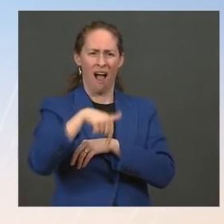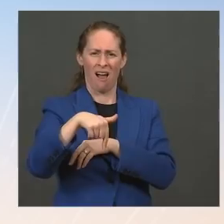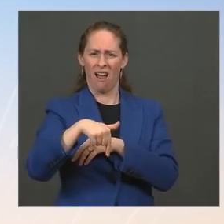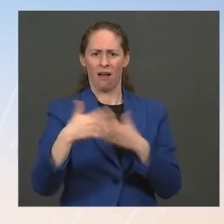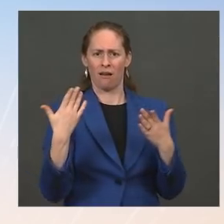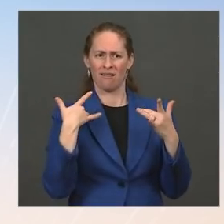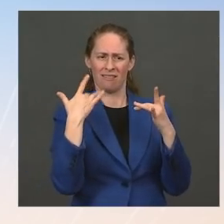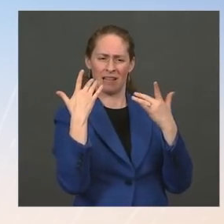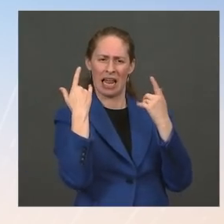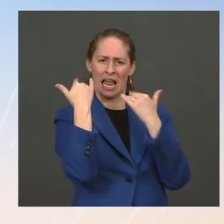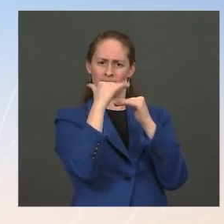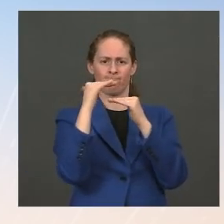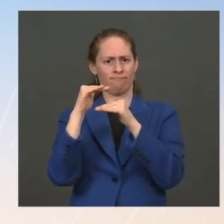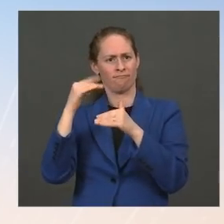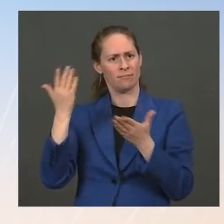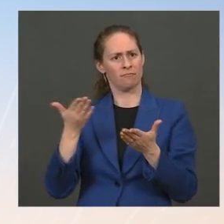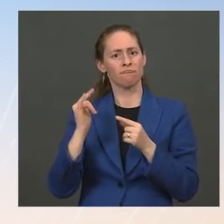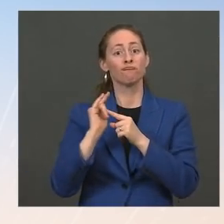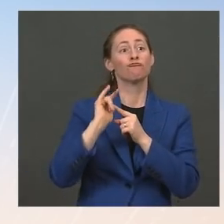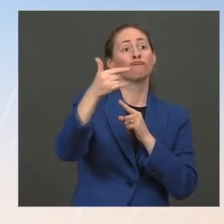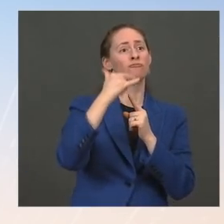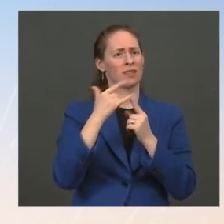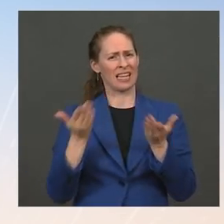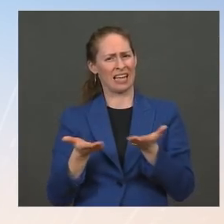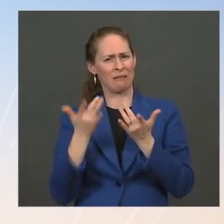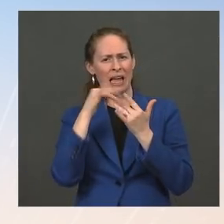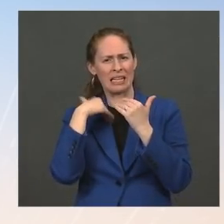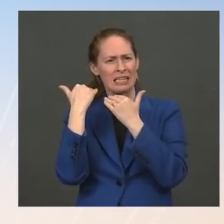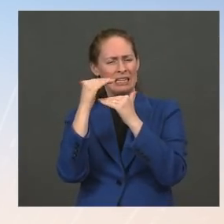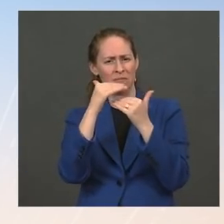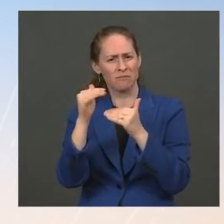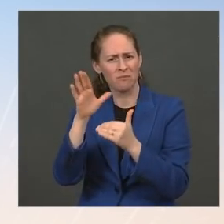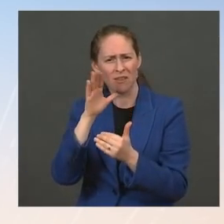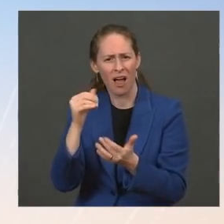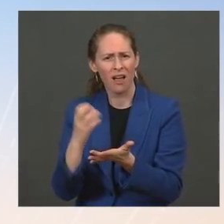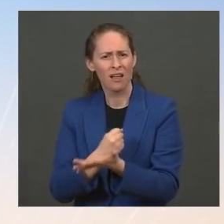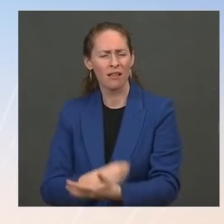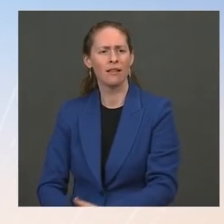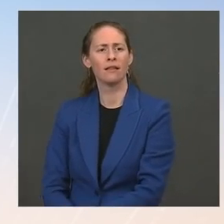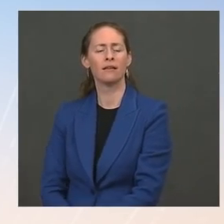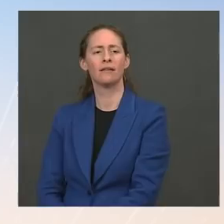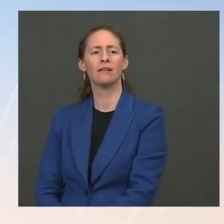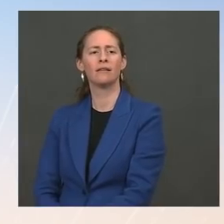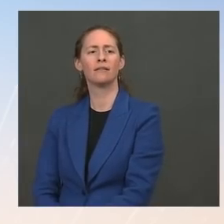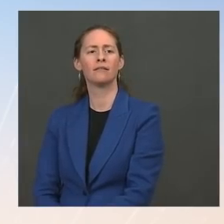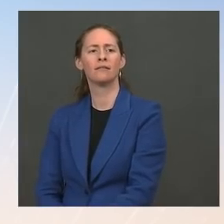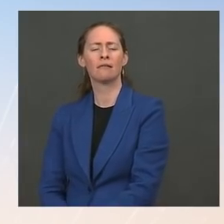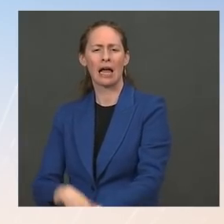Ms. Psaki: Well, what I think you heard the President say, I think -- it was hard to hear the questions, so I think this was a question that was asked, but --